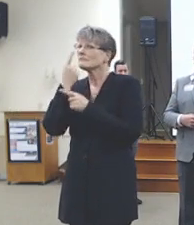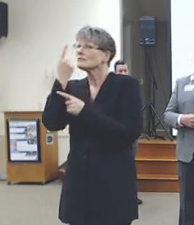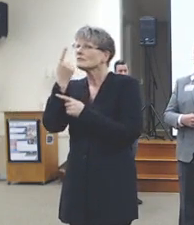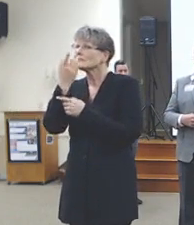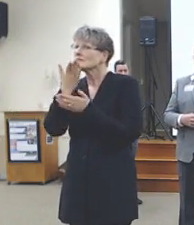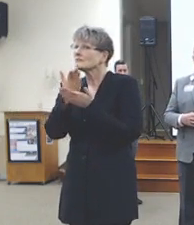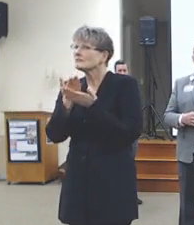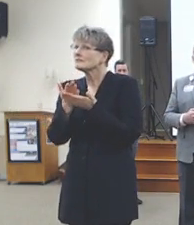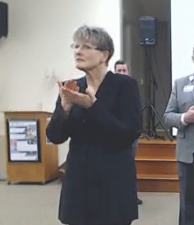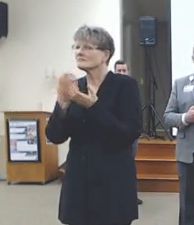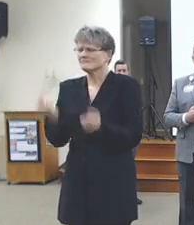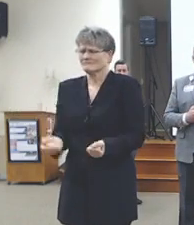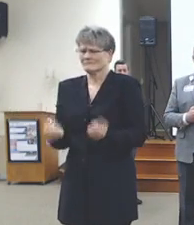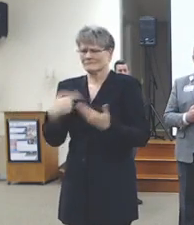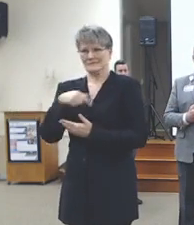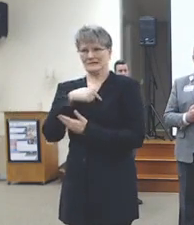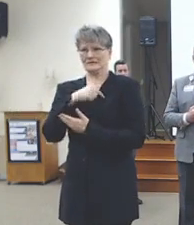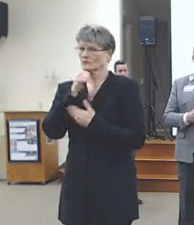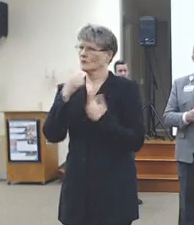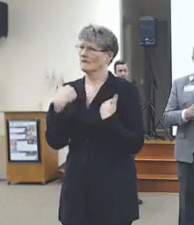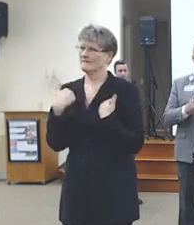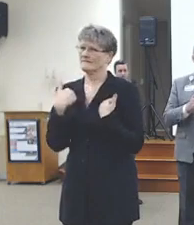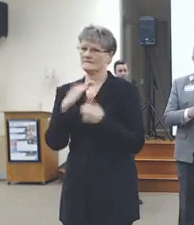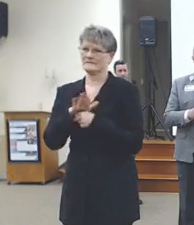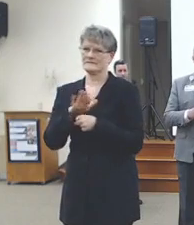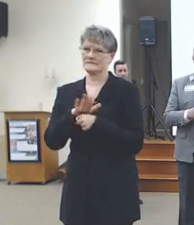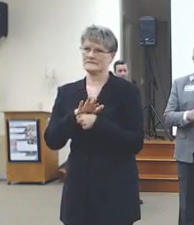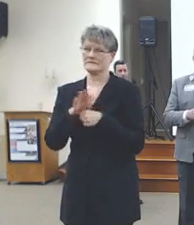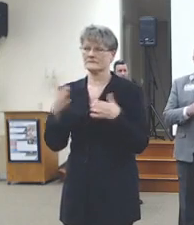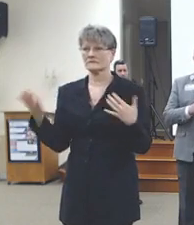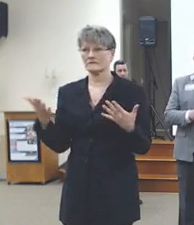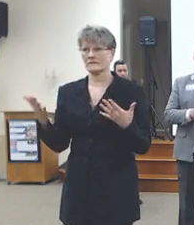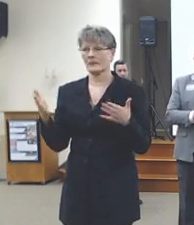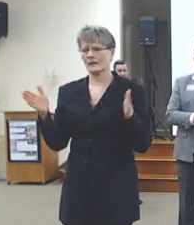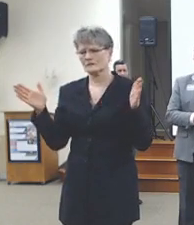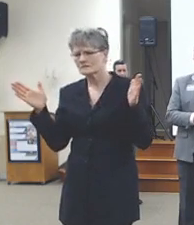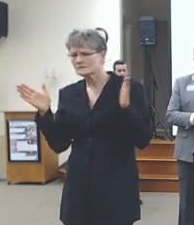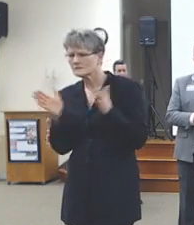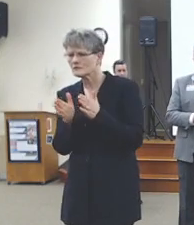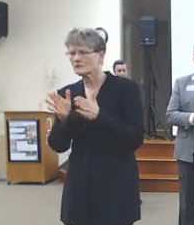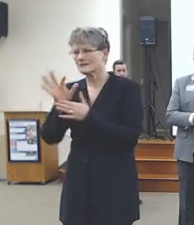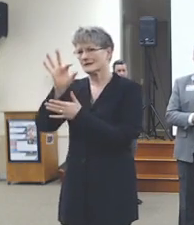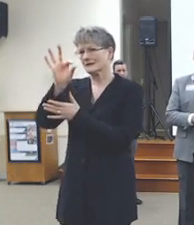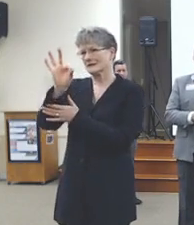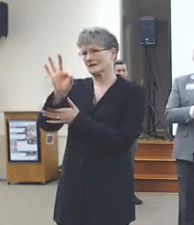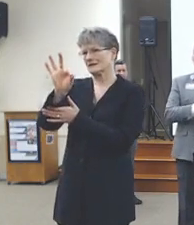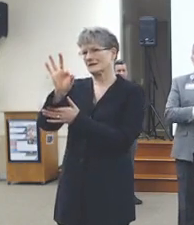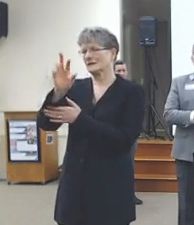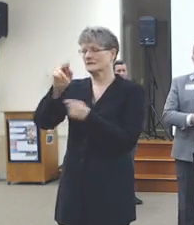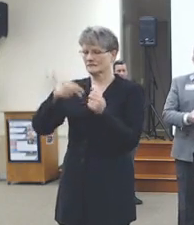many of us are lacking on are the small N95 masks. Well in the last